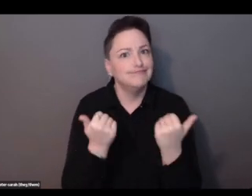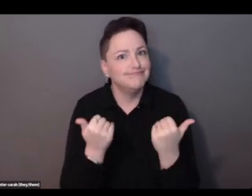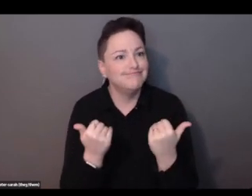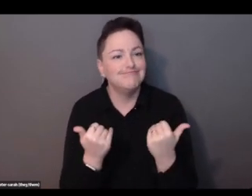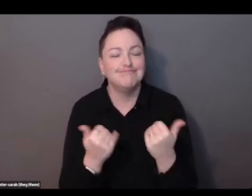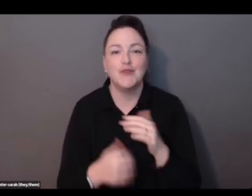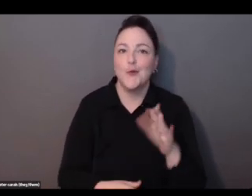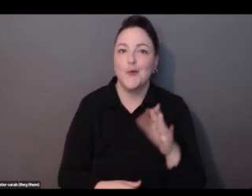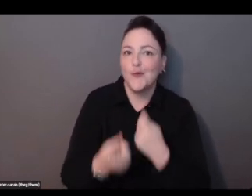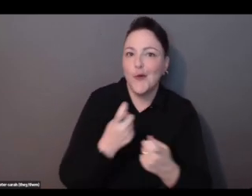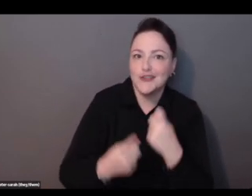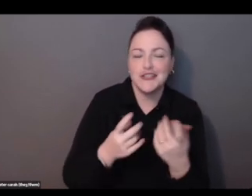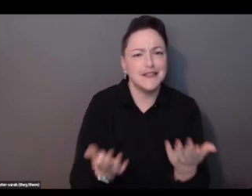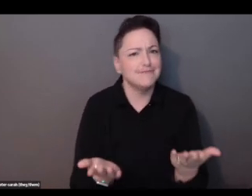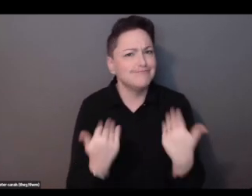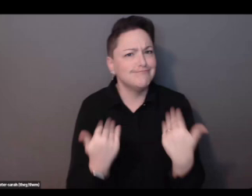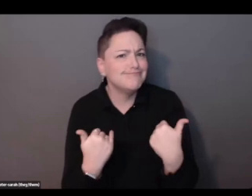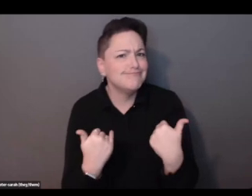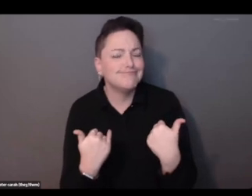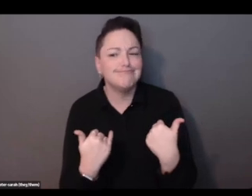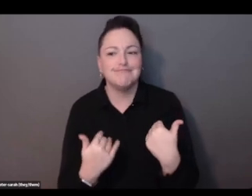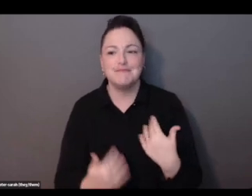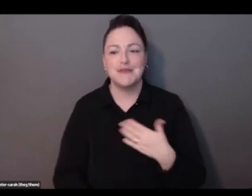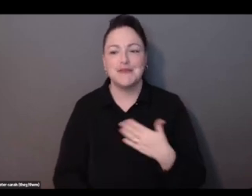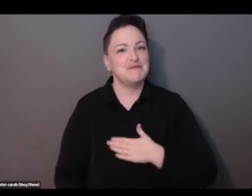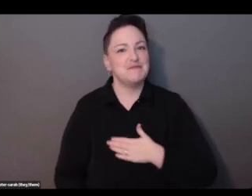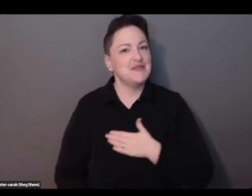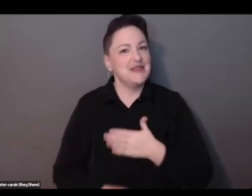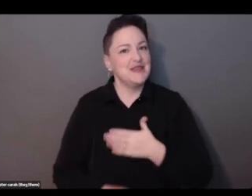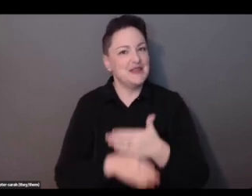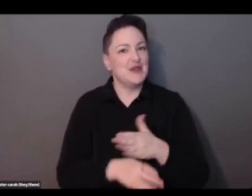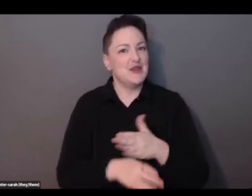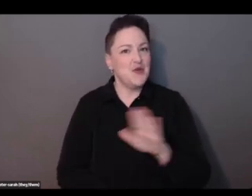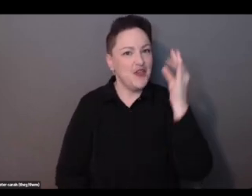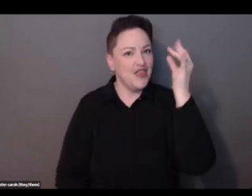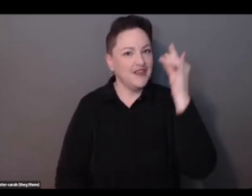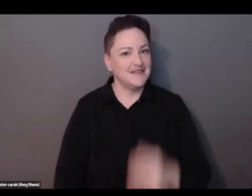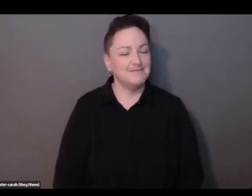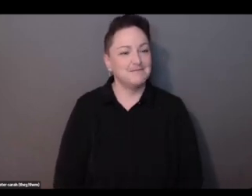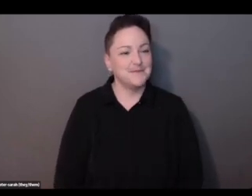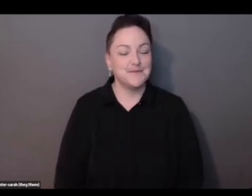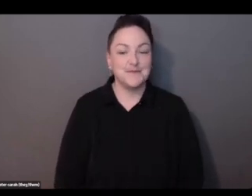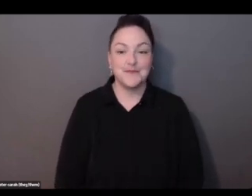feel free to share your thoughts there. But I think now we're going